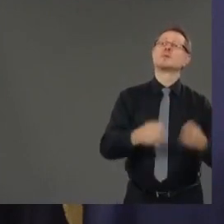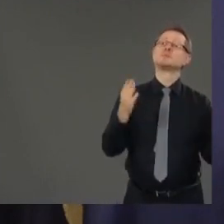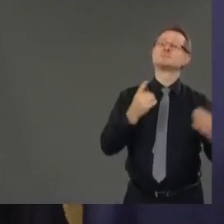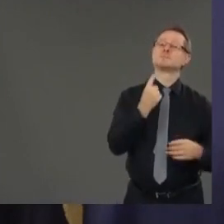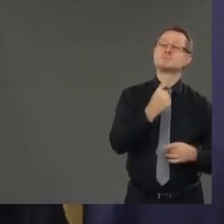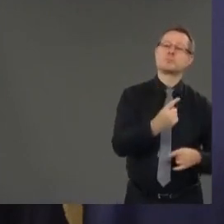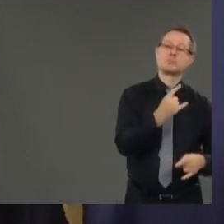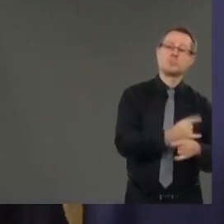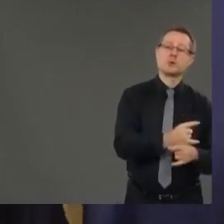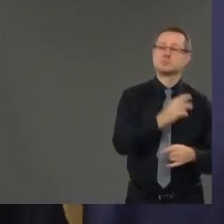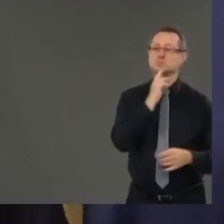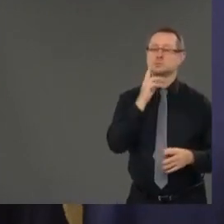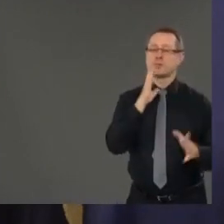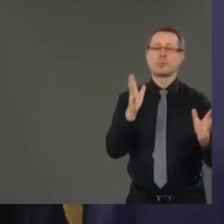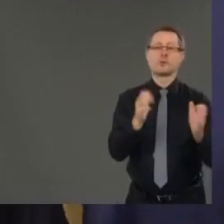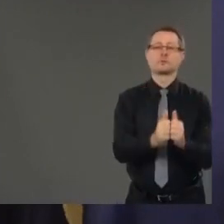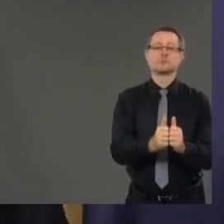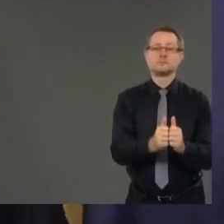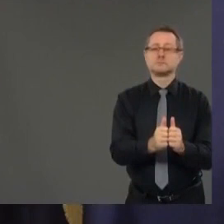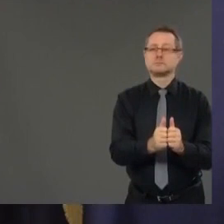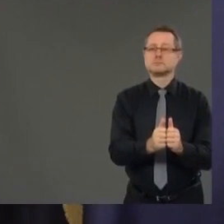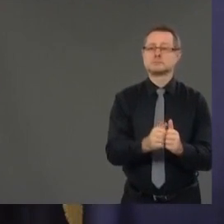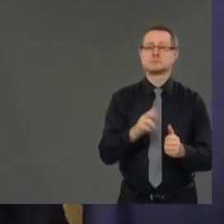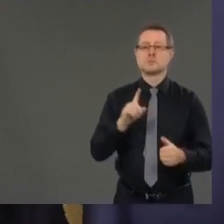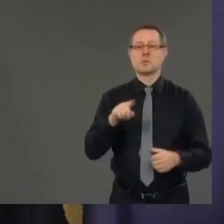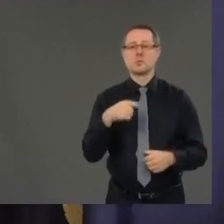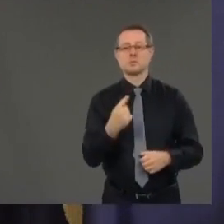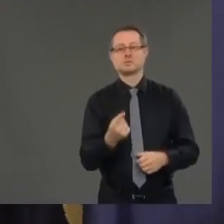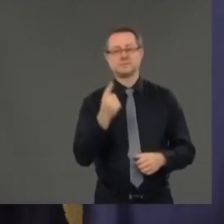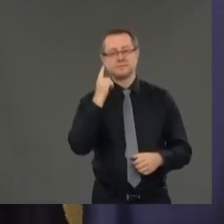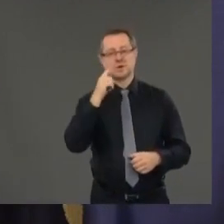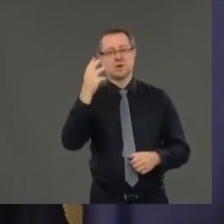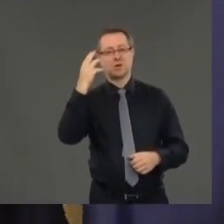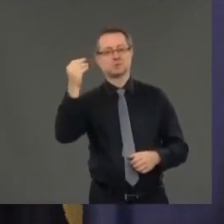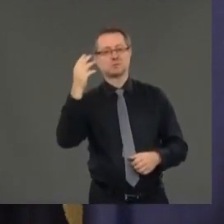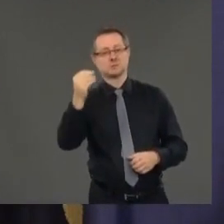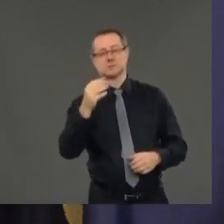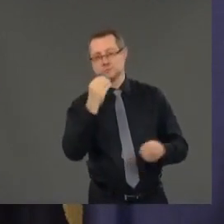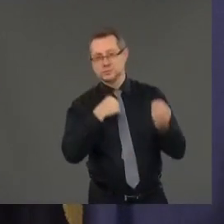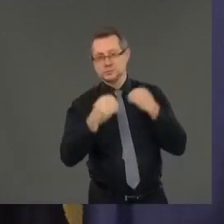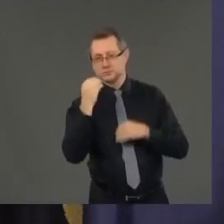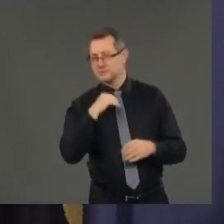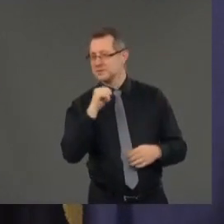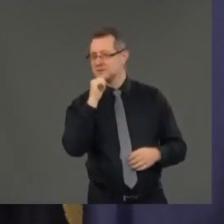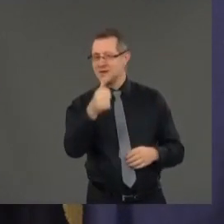WE REOPENED BARS AND